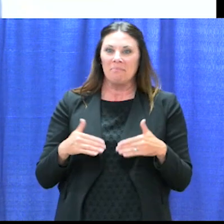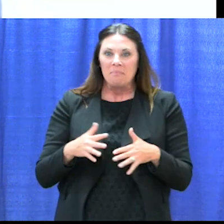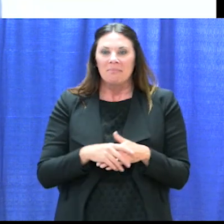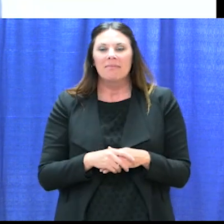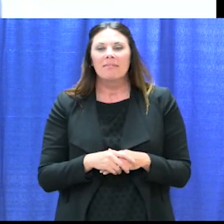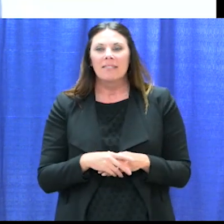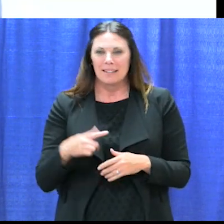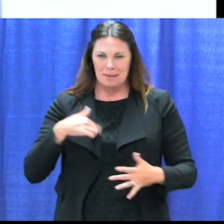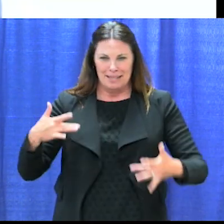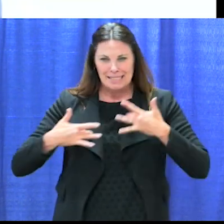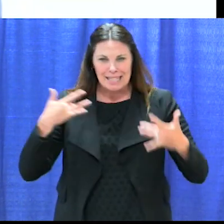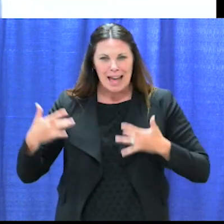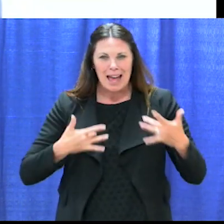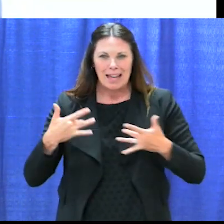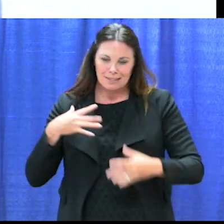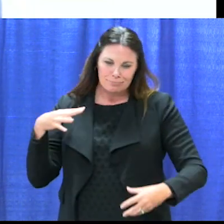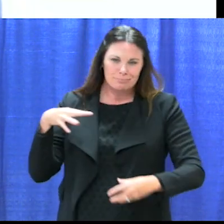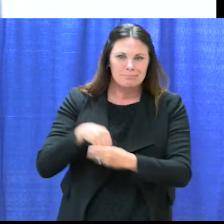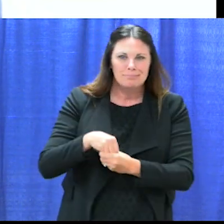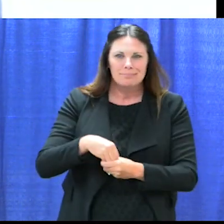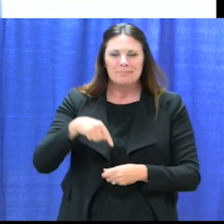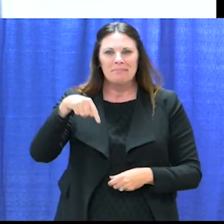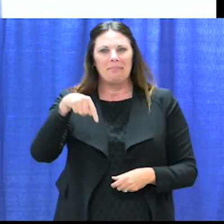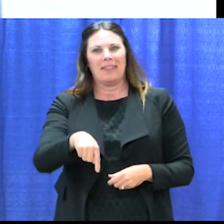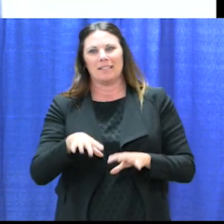I'm excited to join the coalition the company of answering the call from the governor and